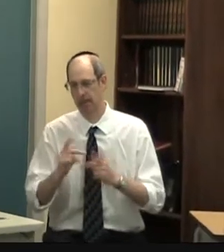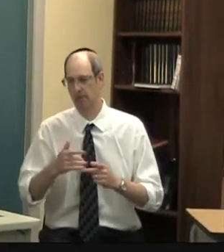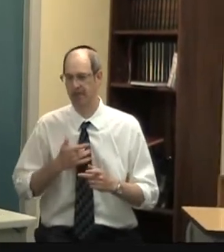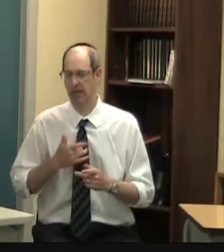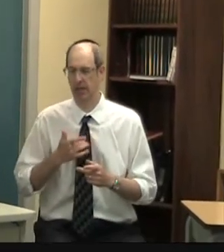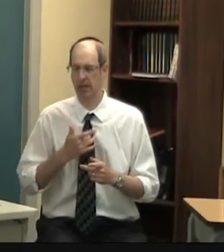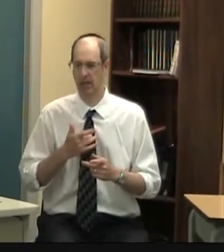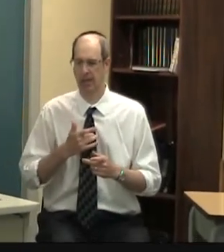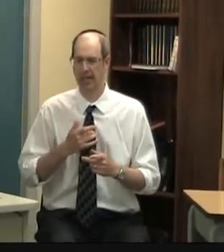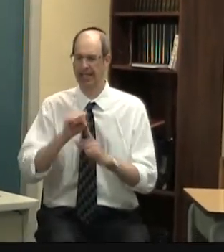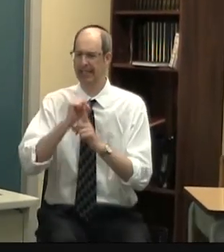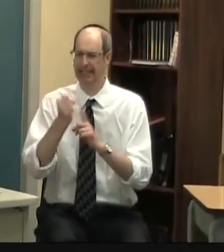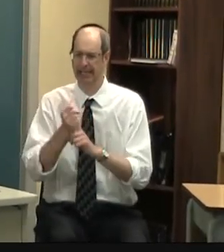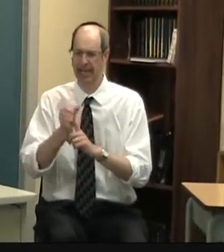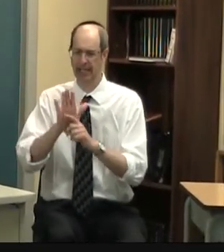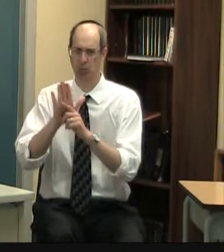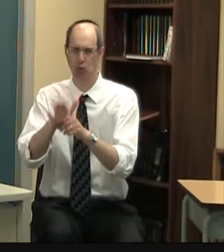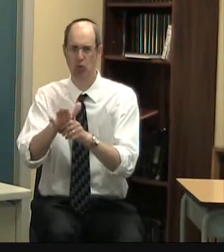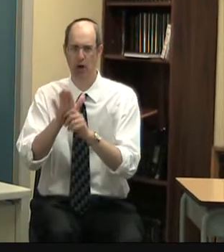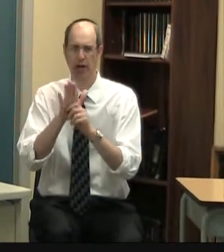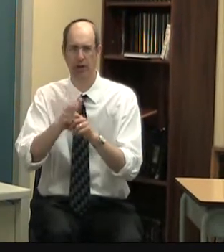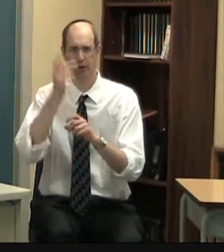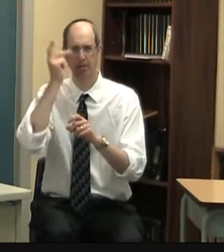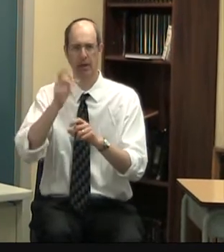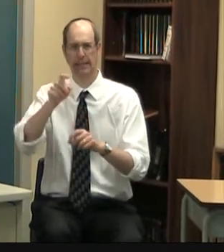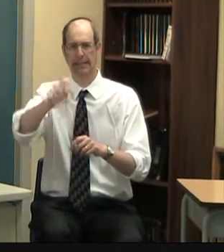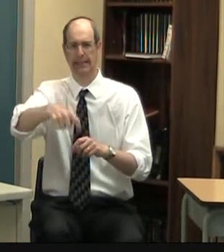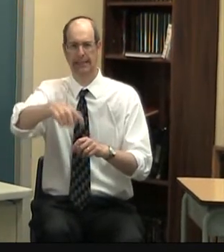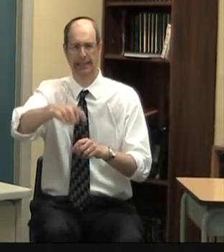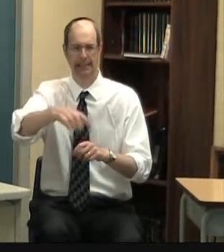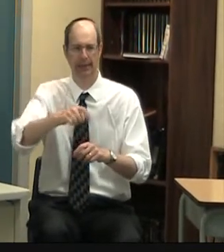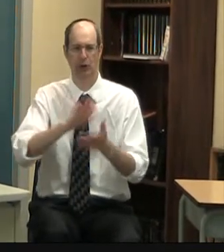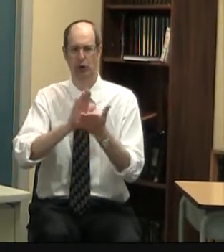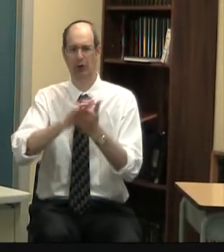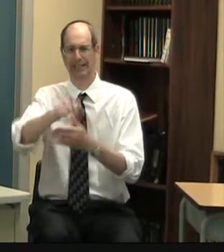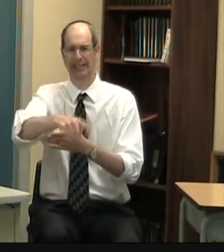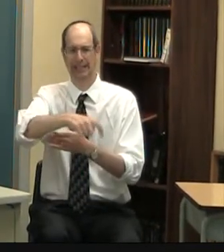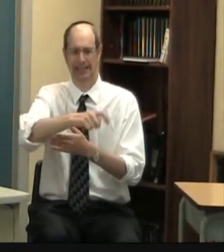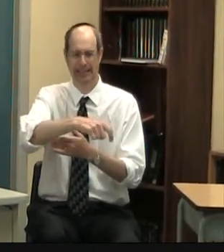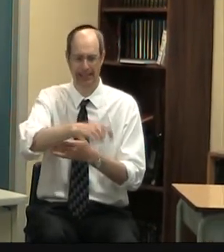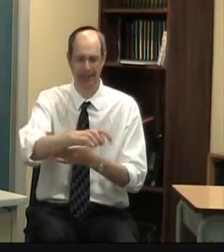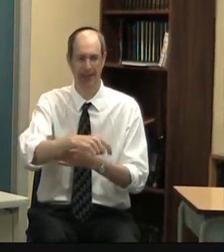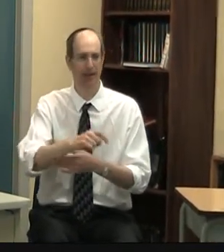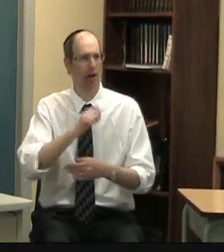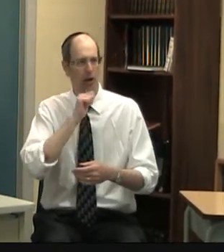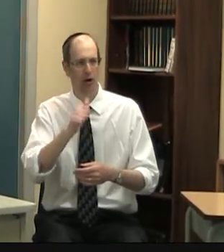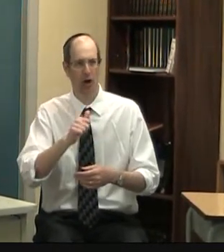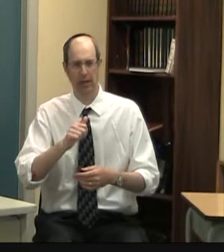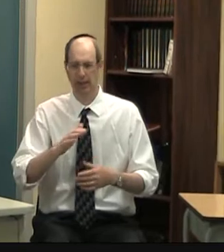that society's pressuring them that parents demand things of them that schools commend things of them that they're not really up to it and they want to